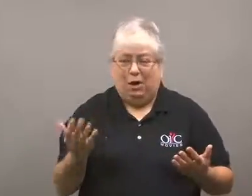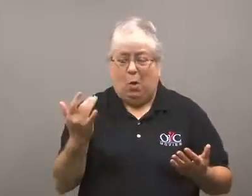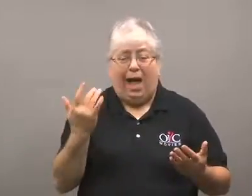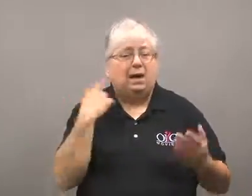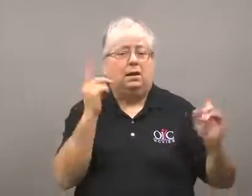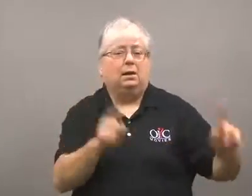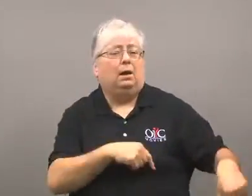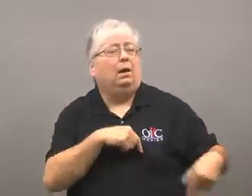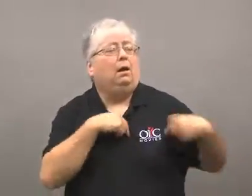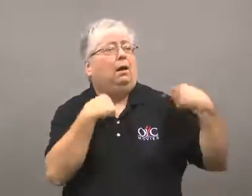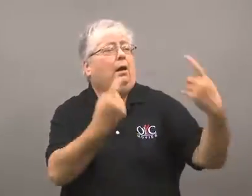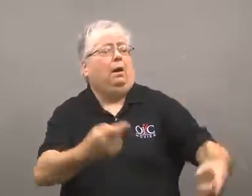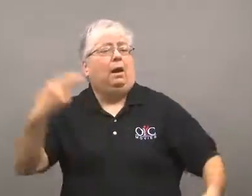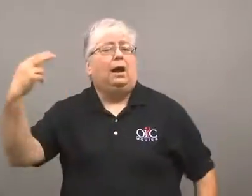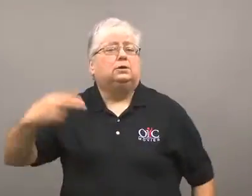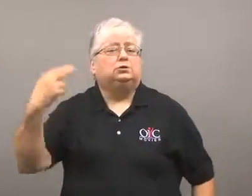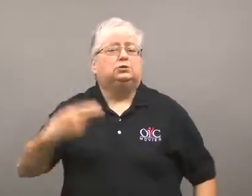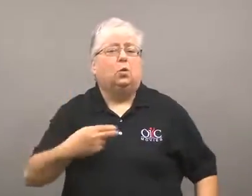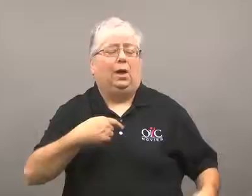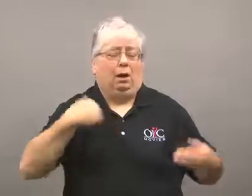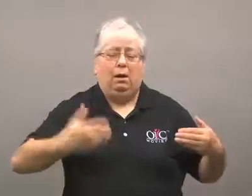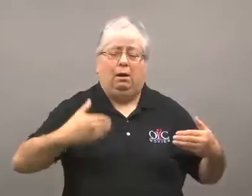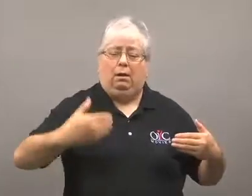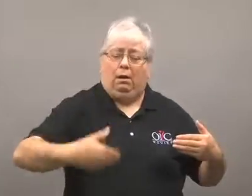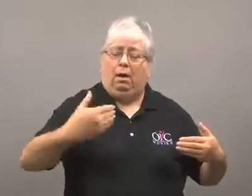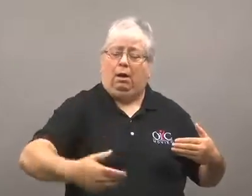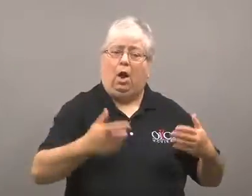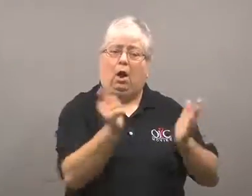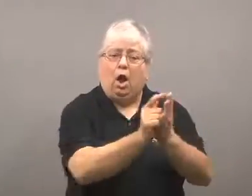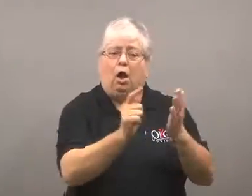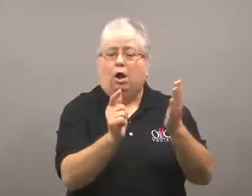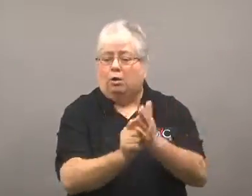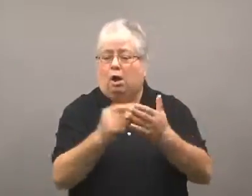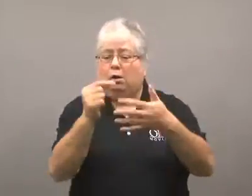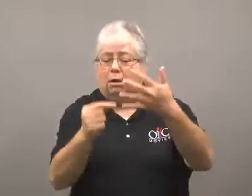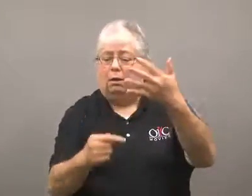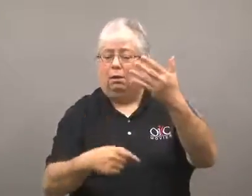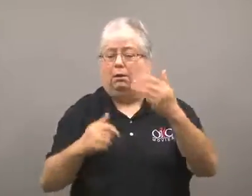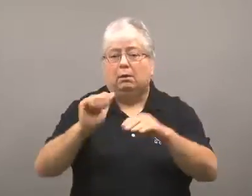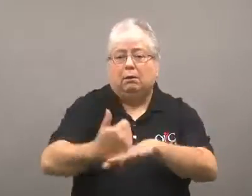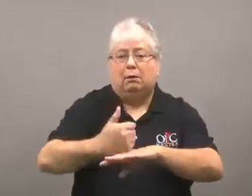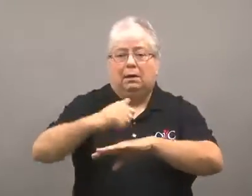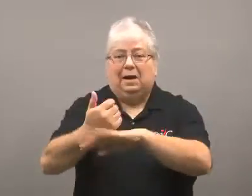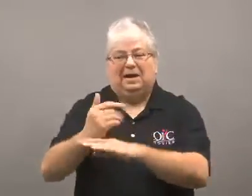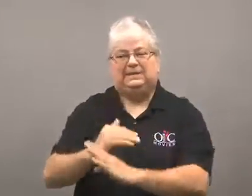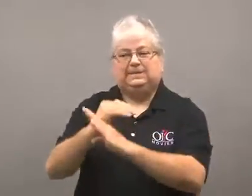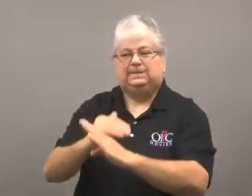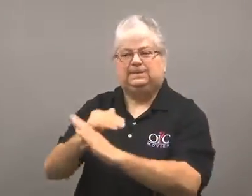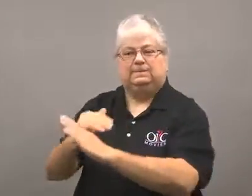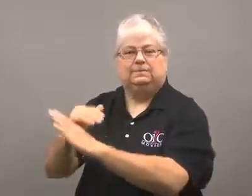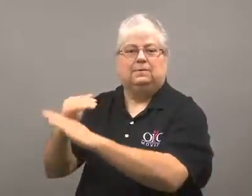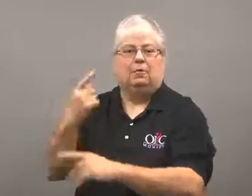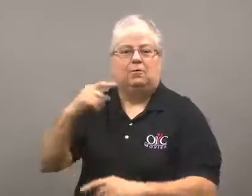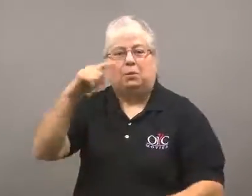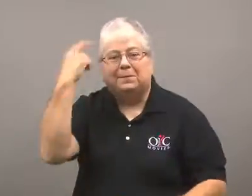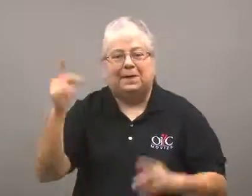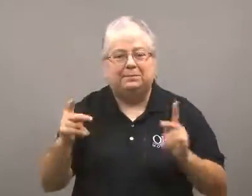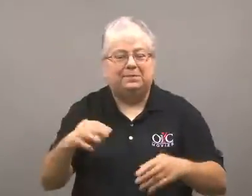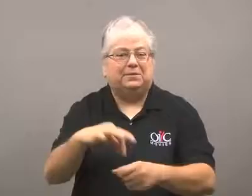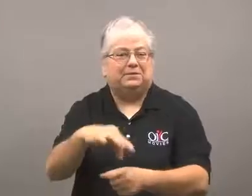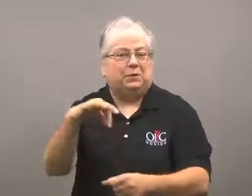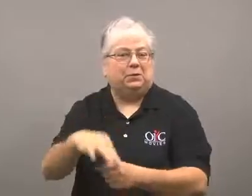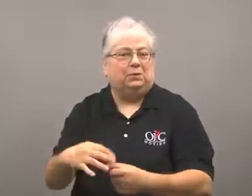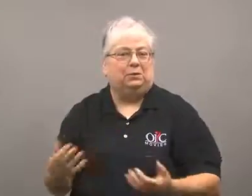He said historically, there has been law after law designed